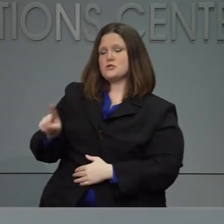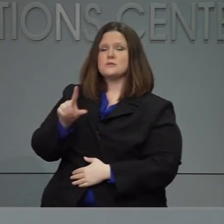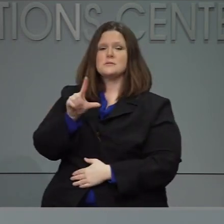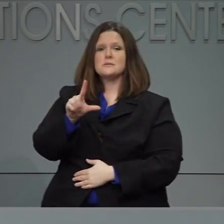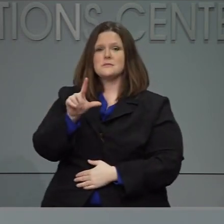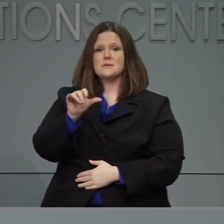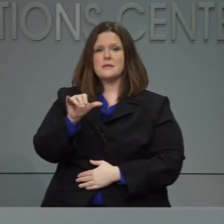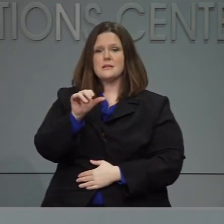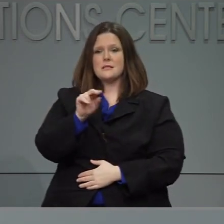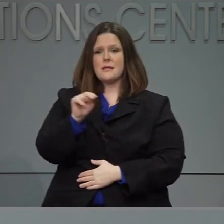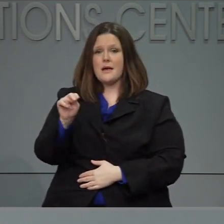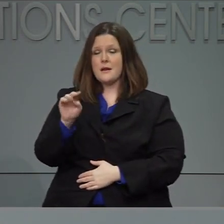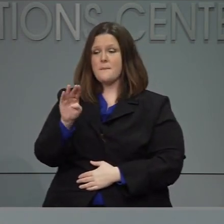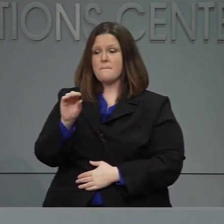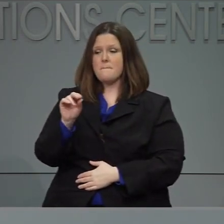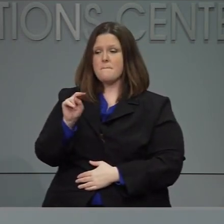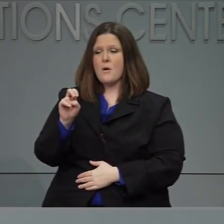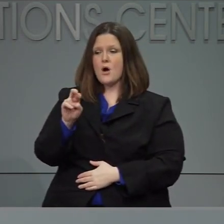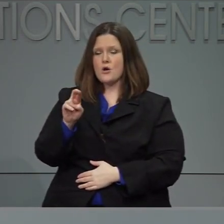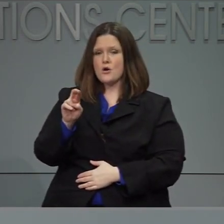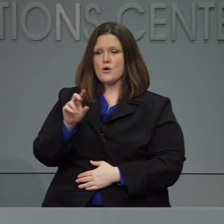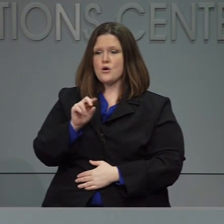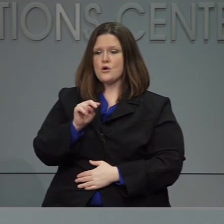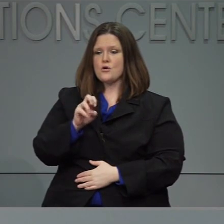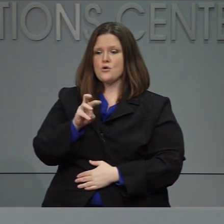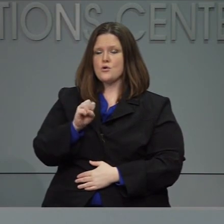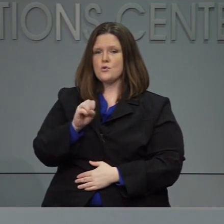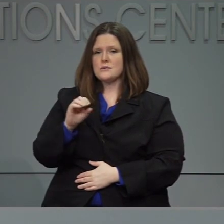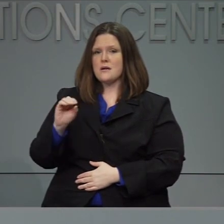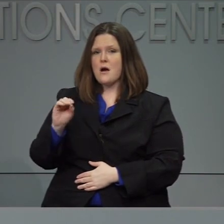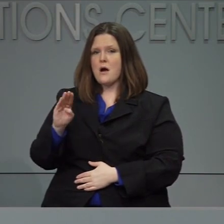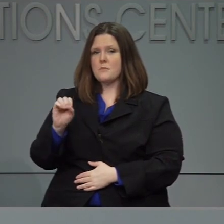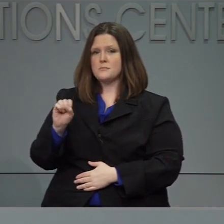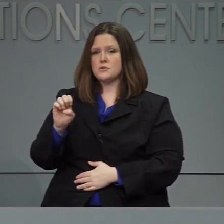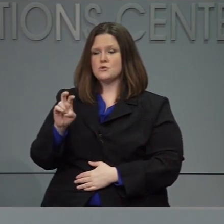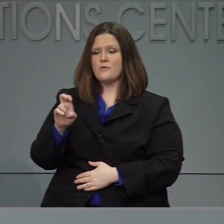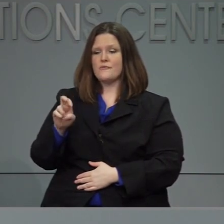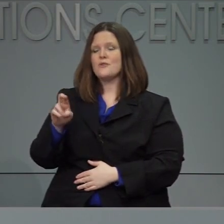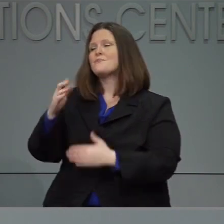OBSERVER. HI THIS IS LYNN BONNER FROM THE NEWS AND OBSERVER THANKS FOR